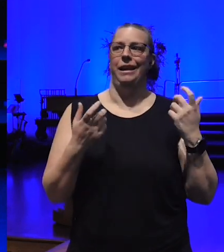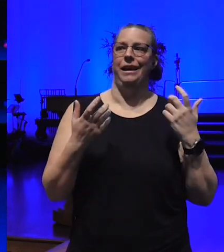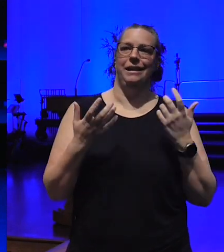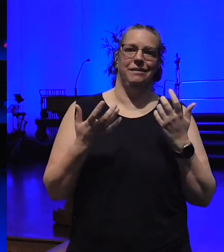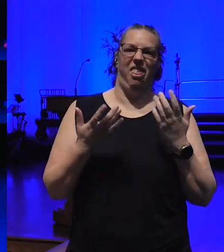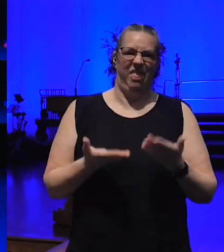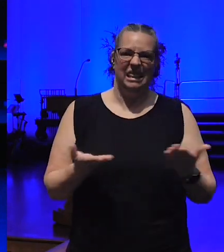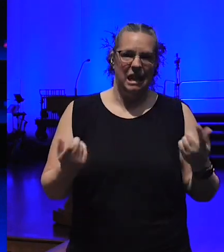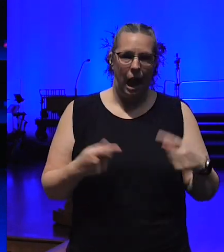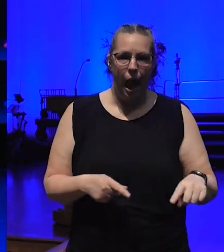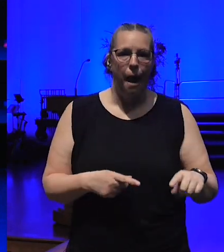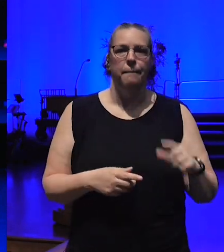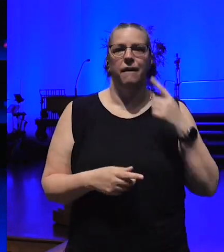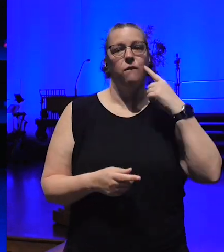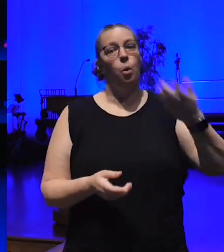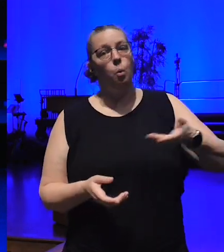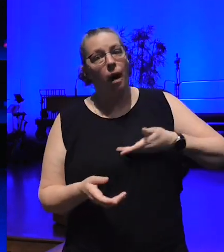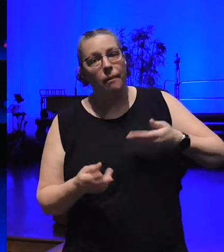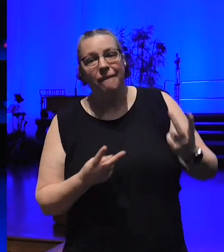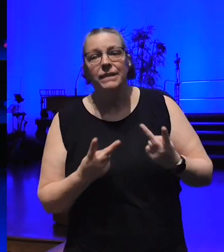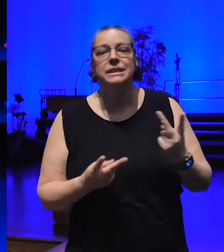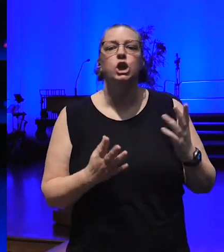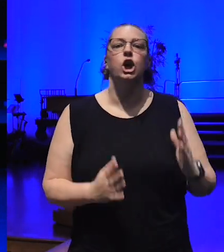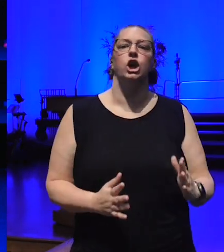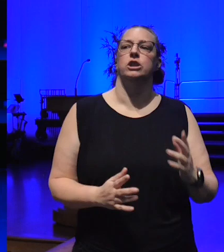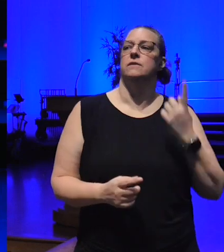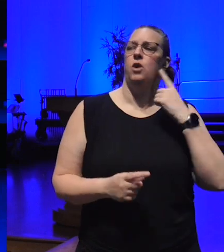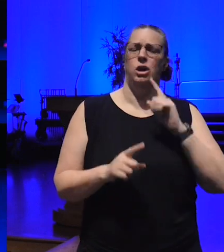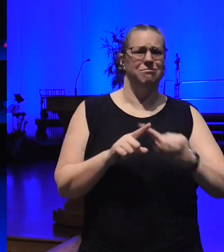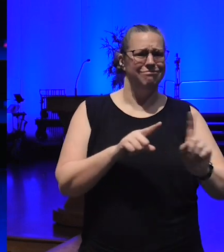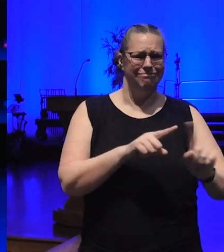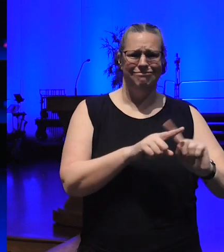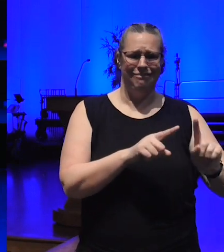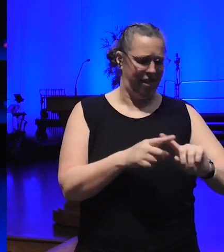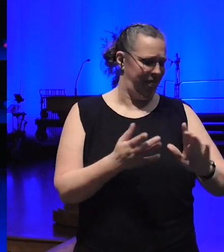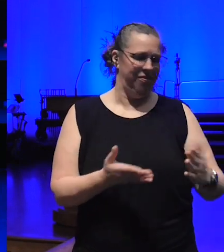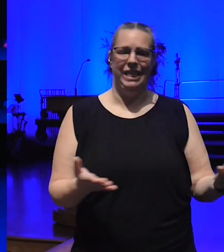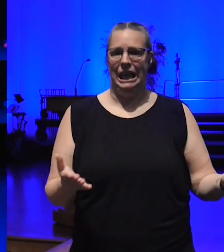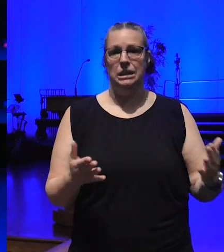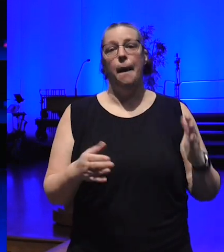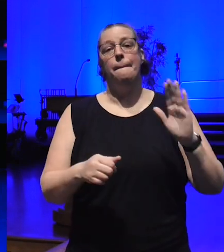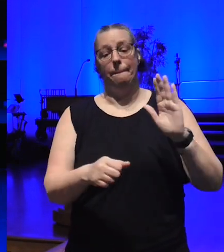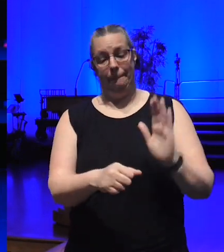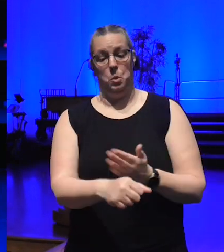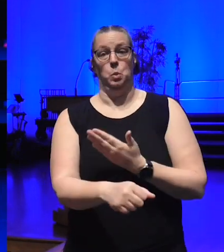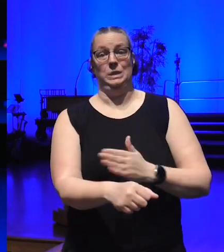occasions for welcoming visitors for doing all kinds of things music had always and particularly